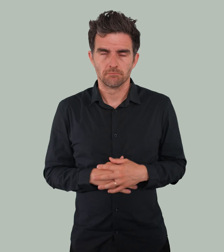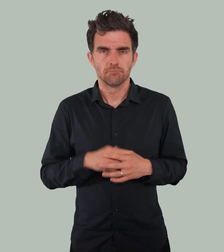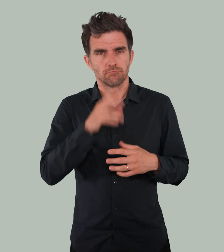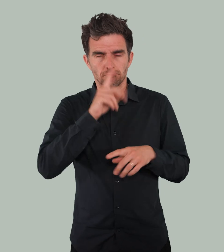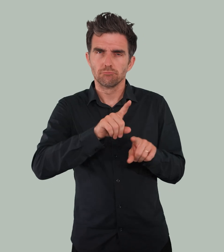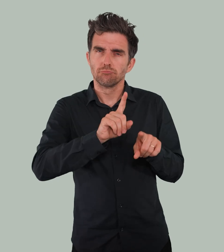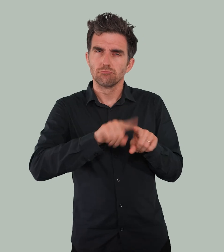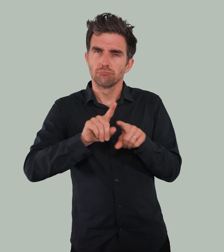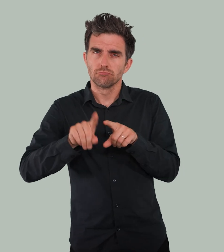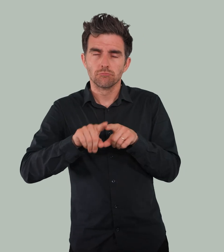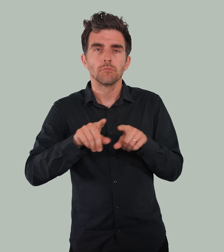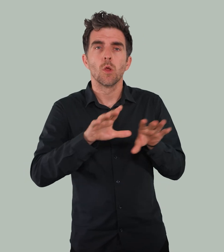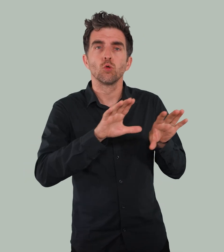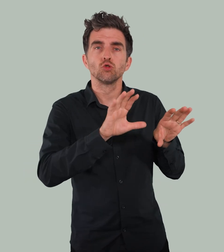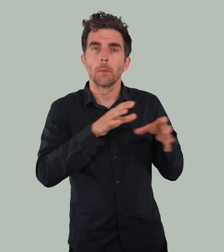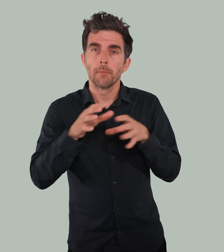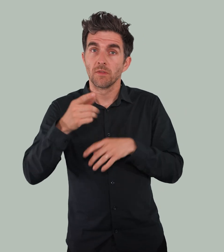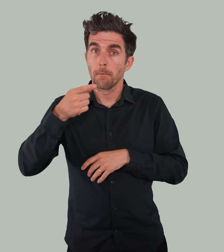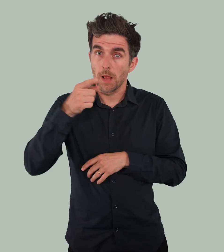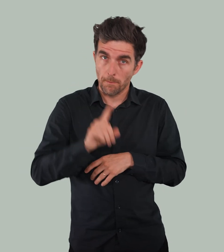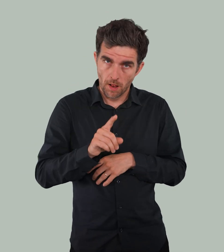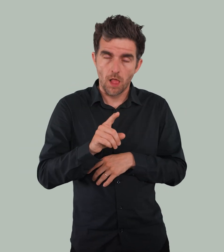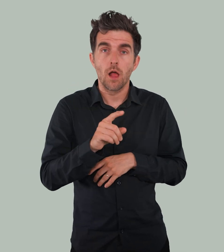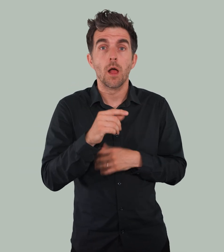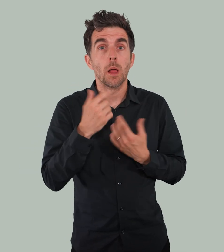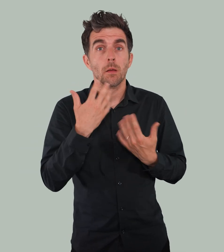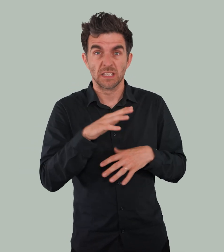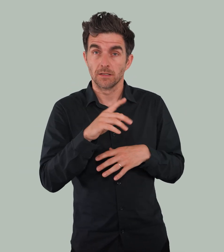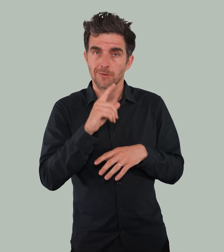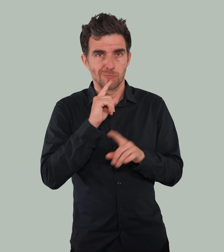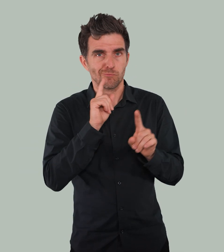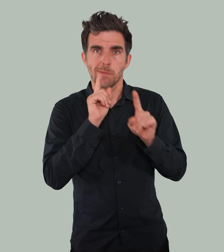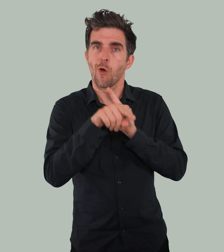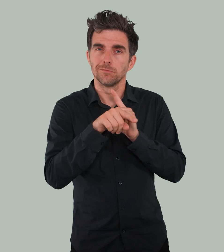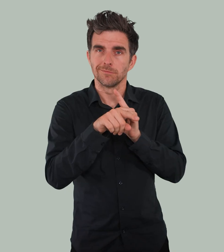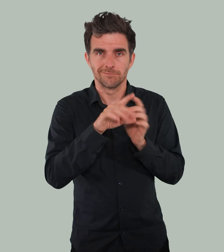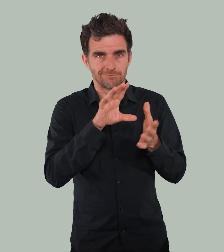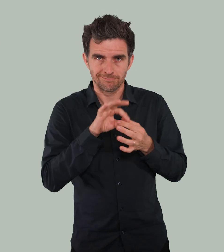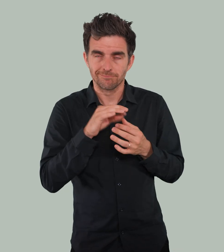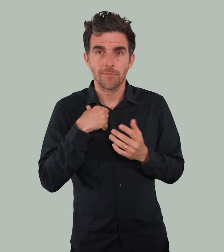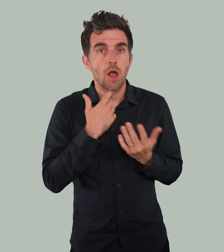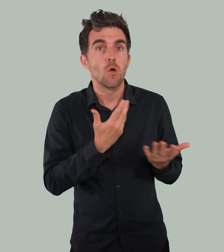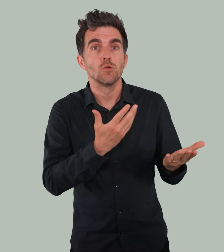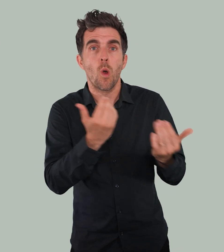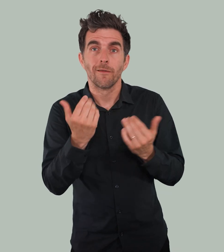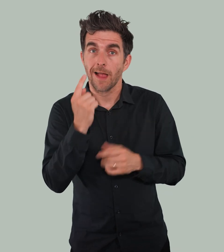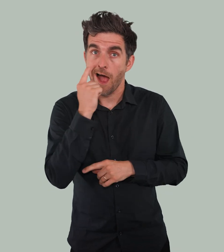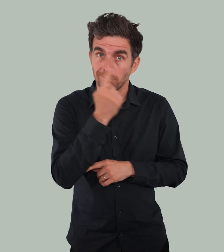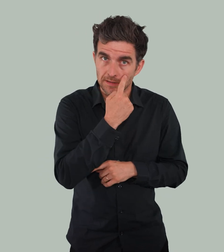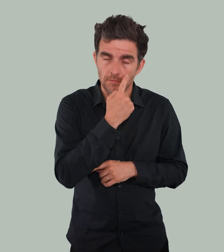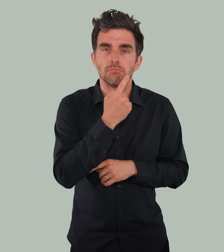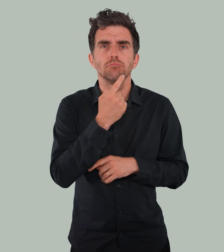58. Across all the different groups of people who responded to the Call for Evidence,